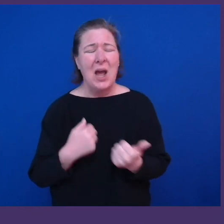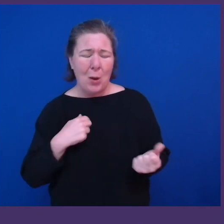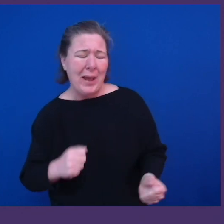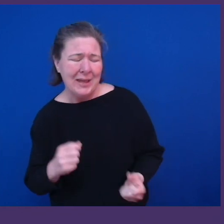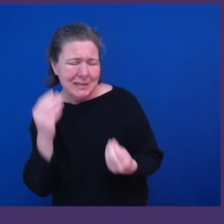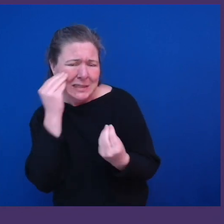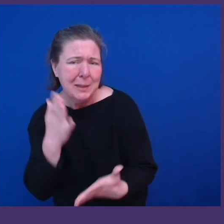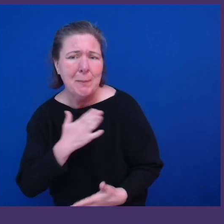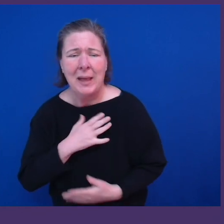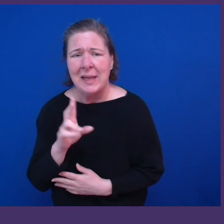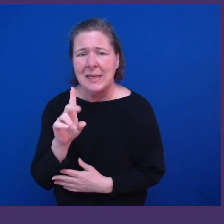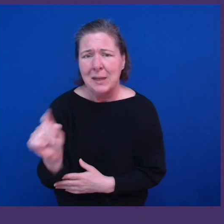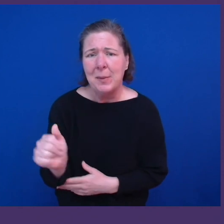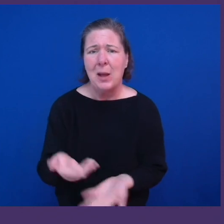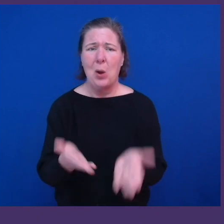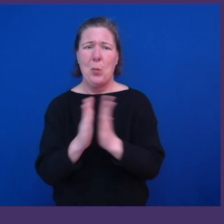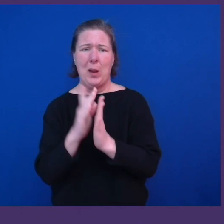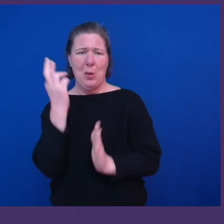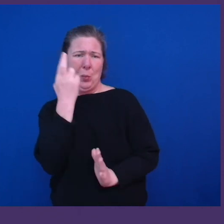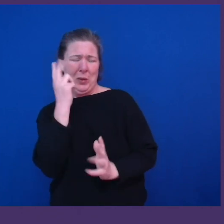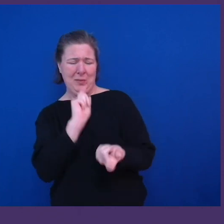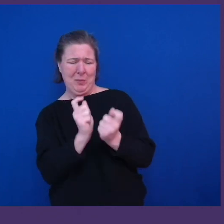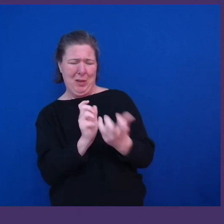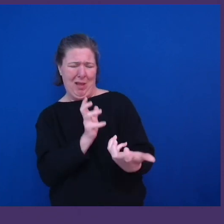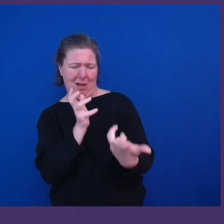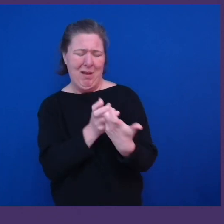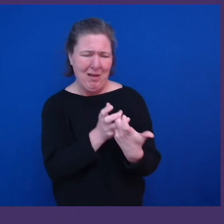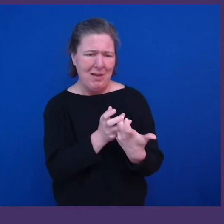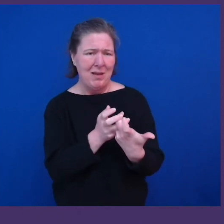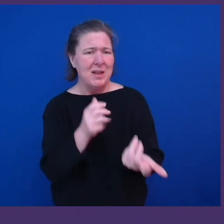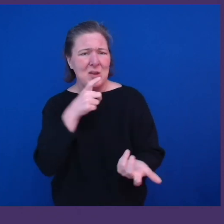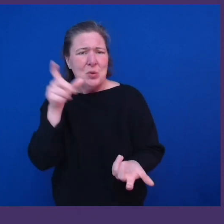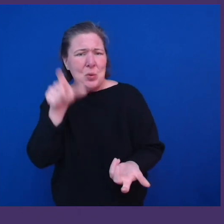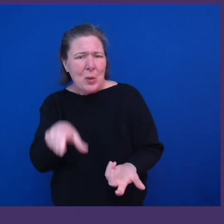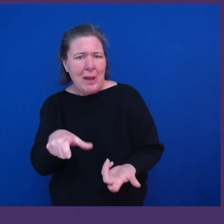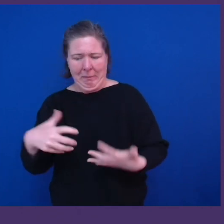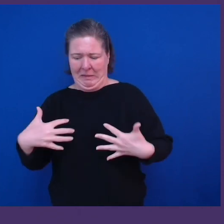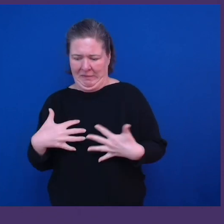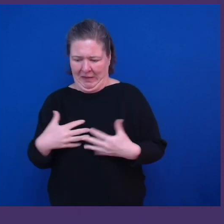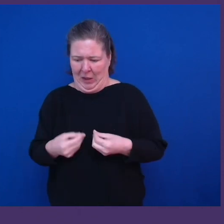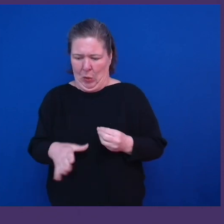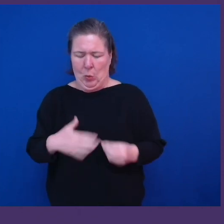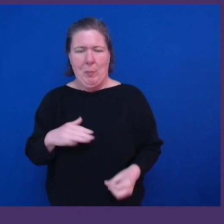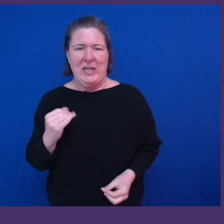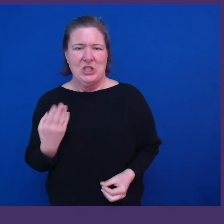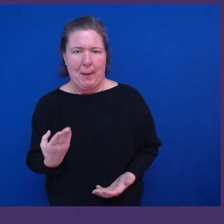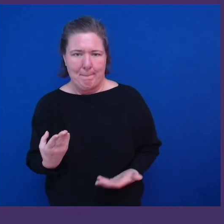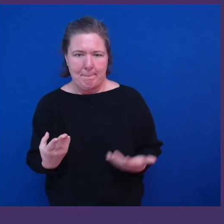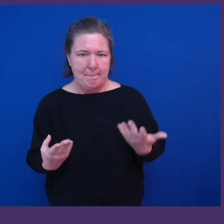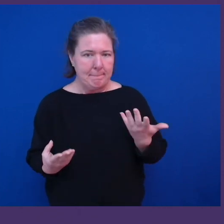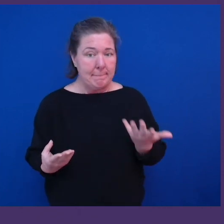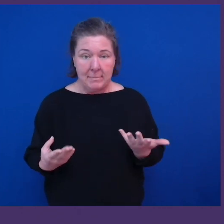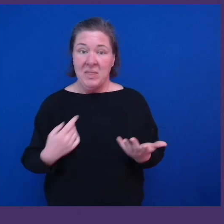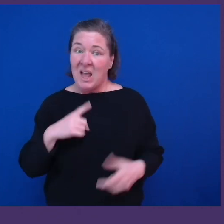and request a reasonable accommodation where I don't have to be afraid of losing my job." And I've actually done that exercise.